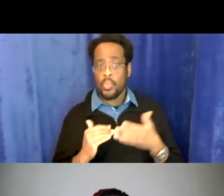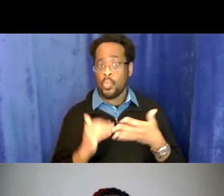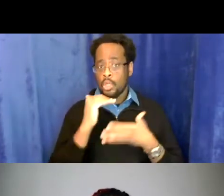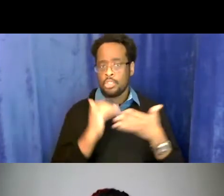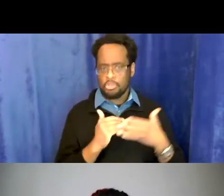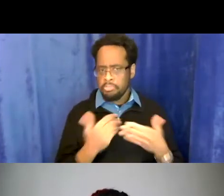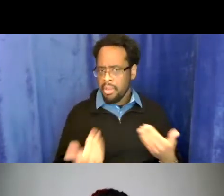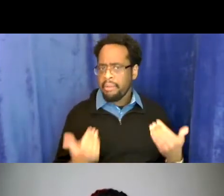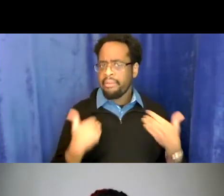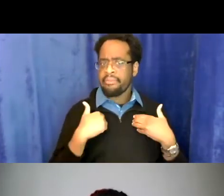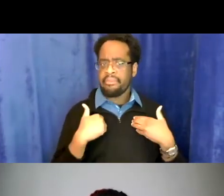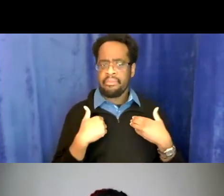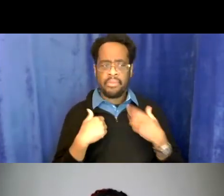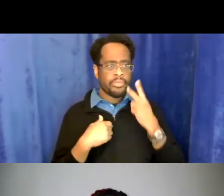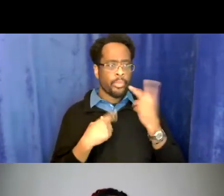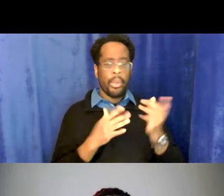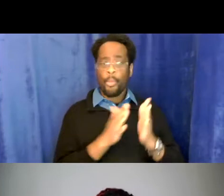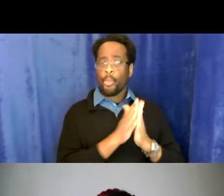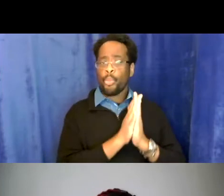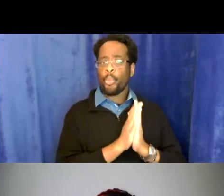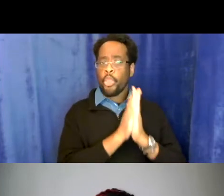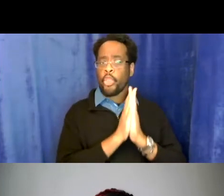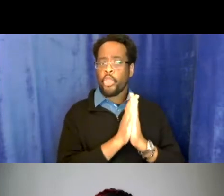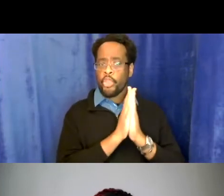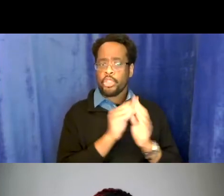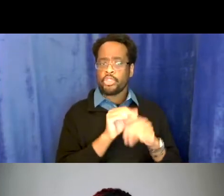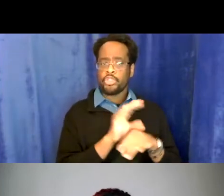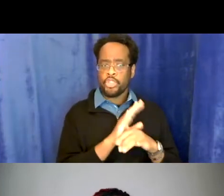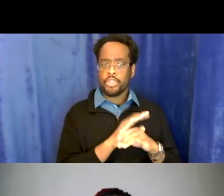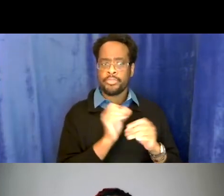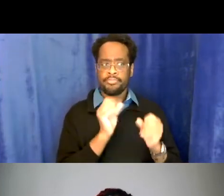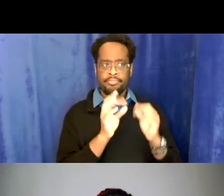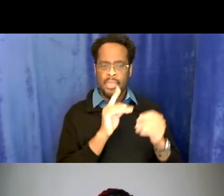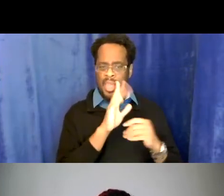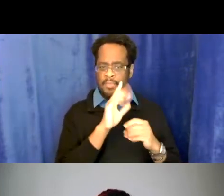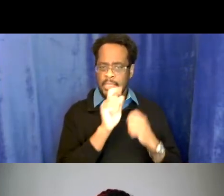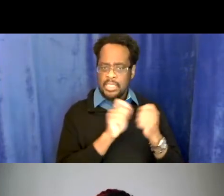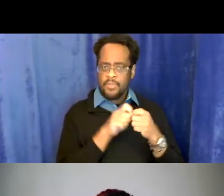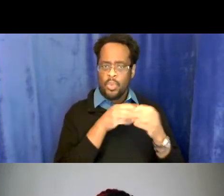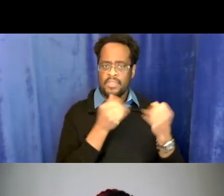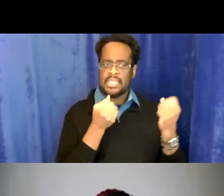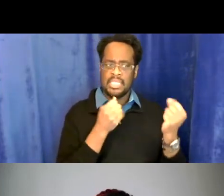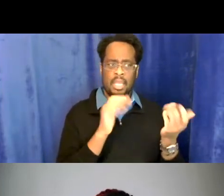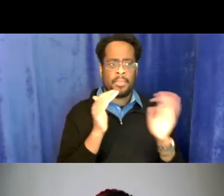studies that can be done we do have studies about register but what about prayer or church services